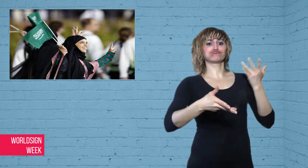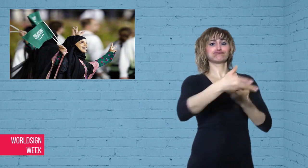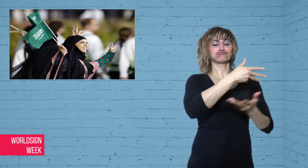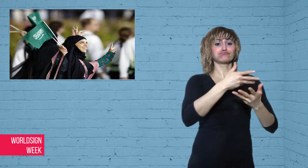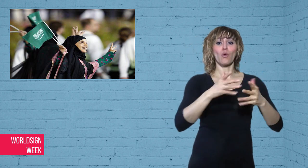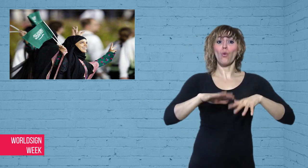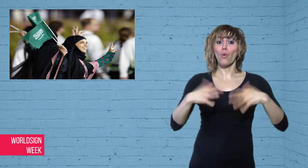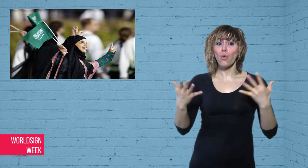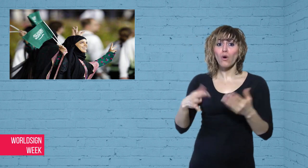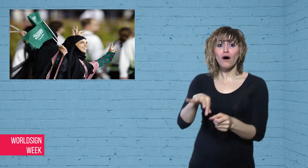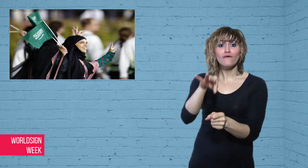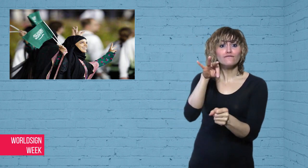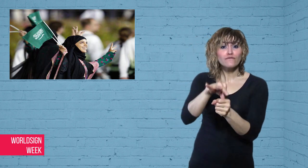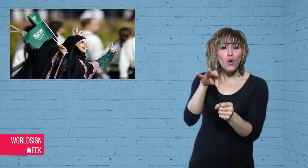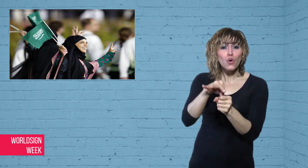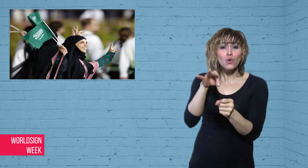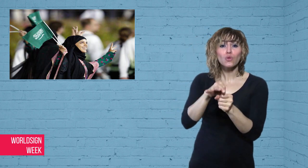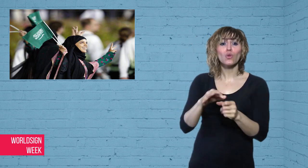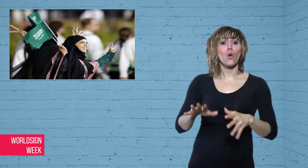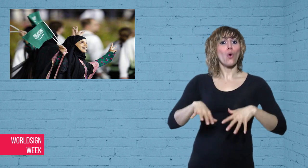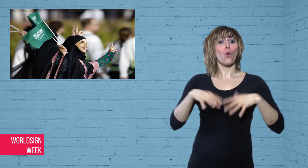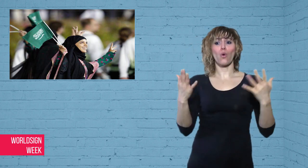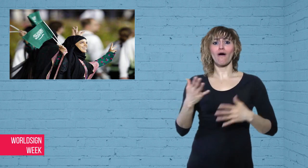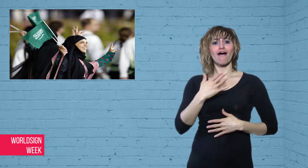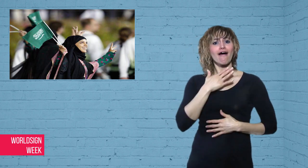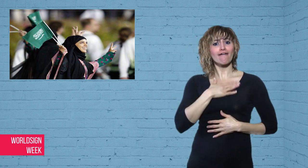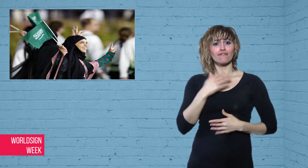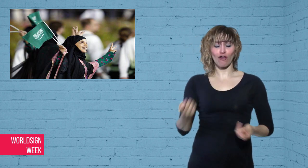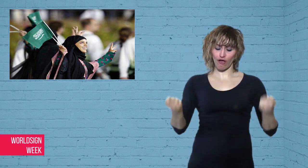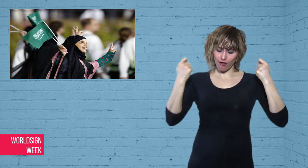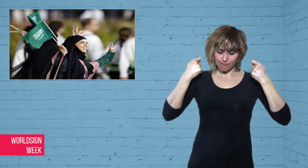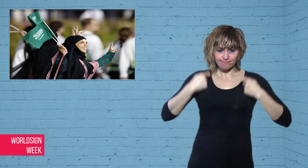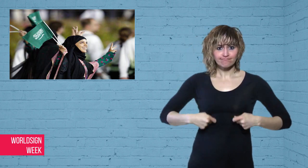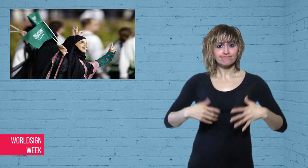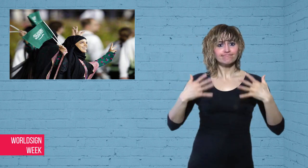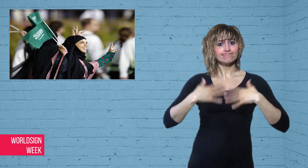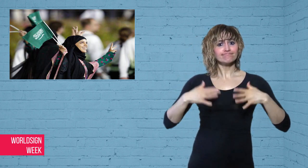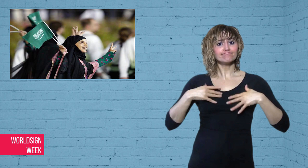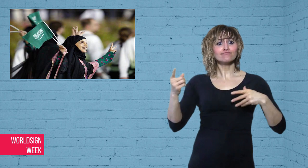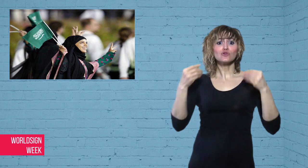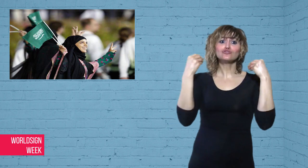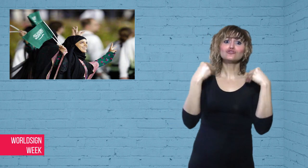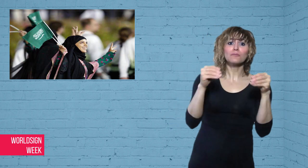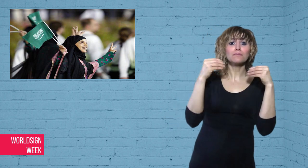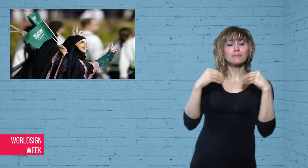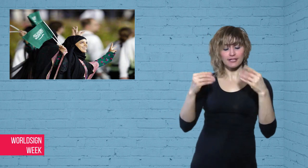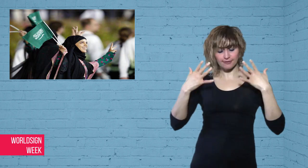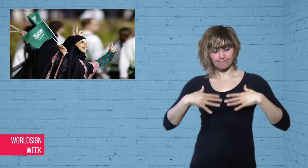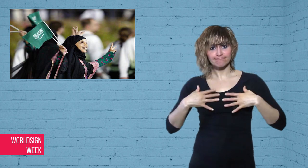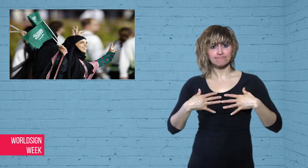vote, or even try on clothes while